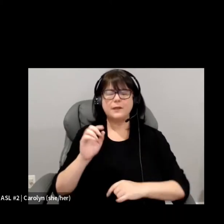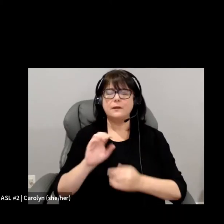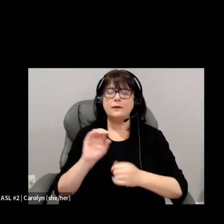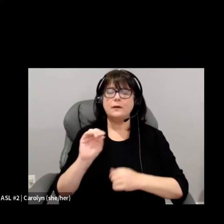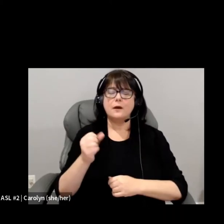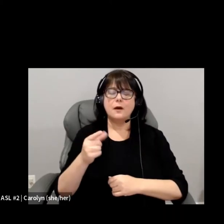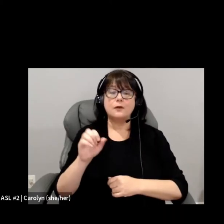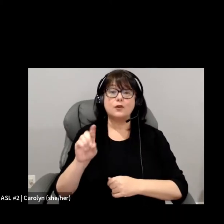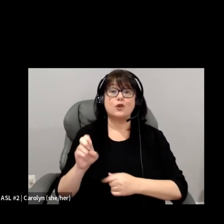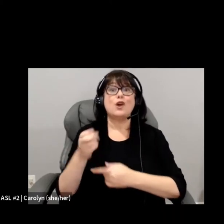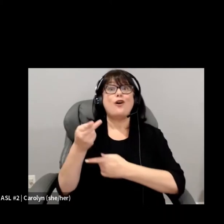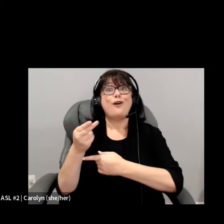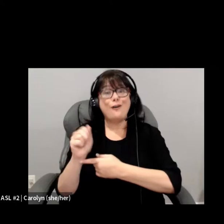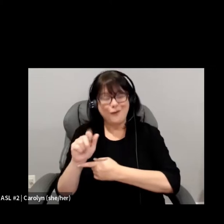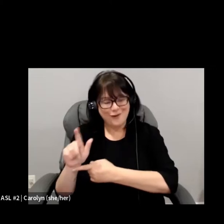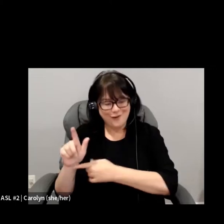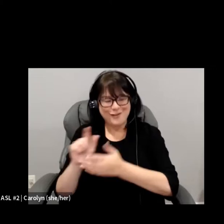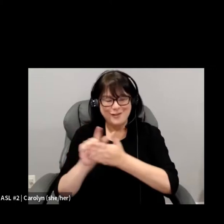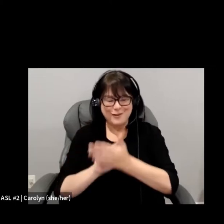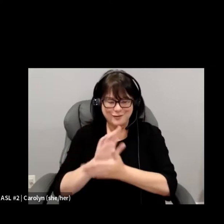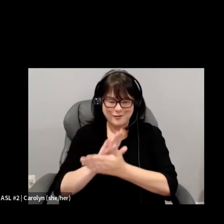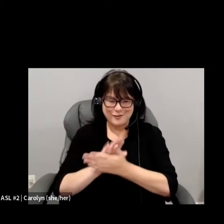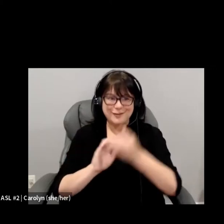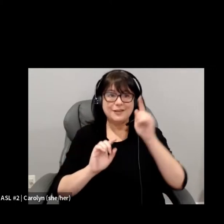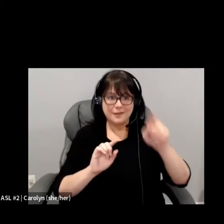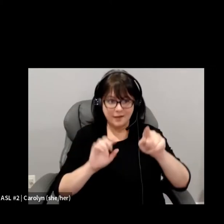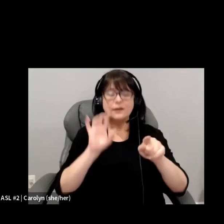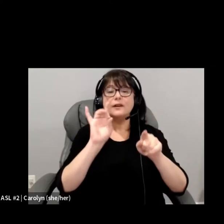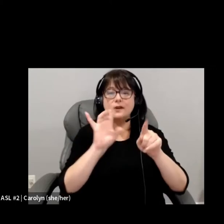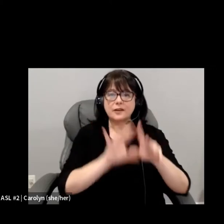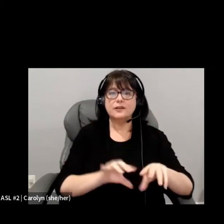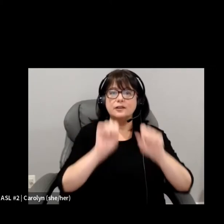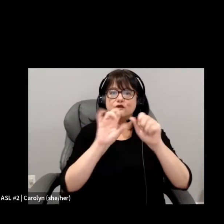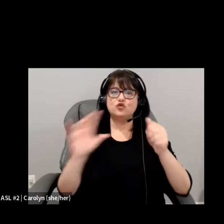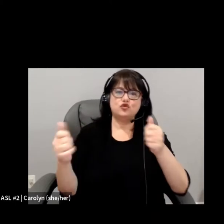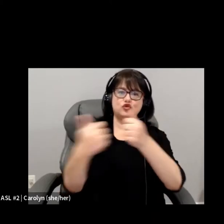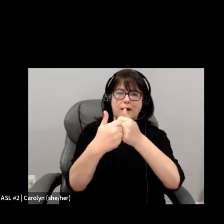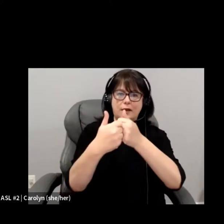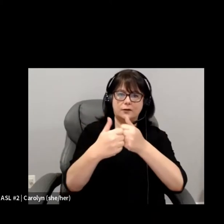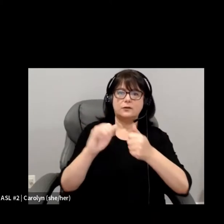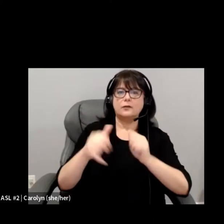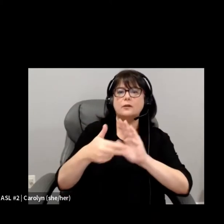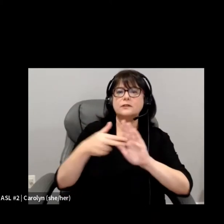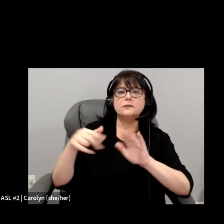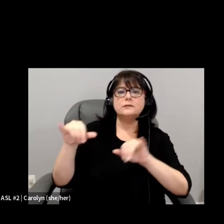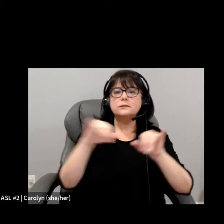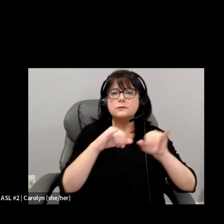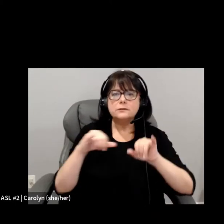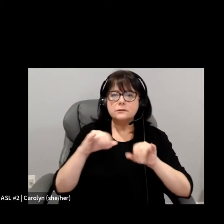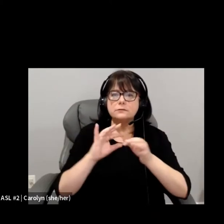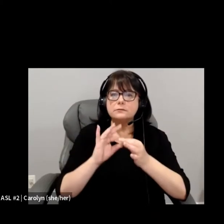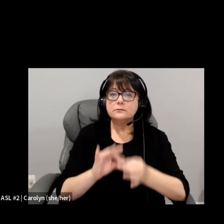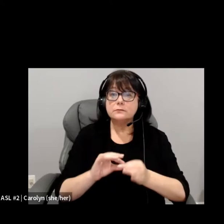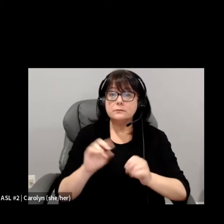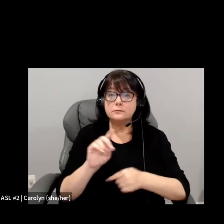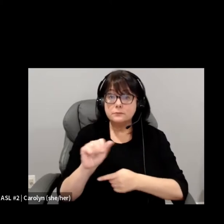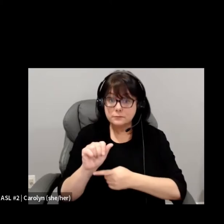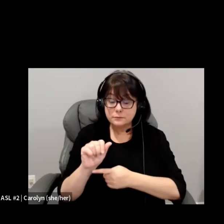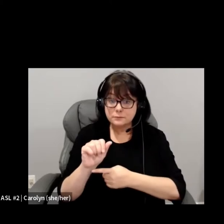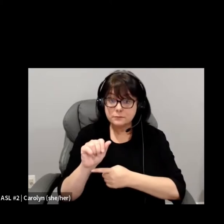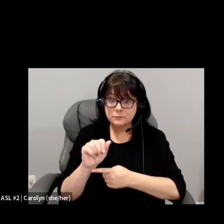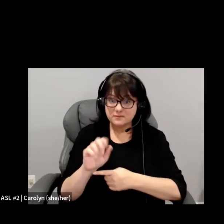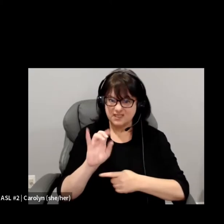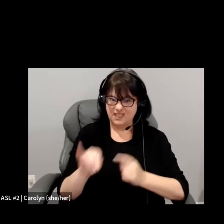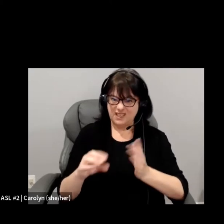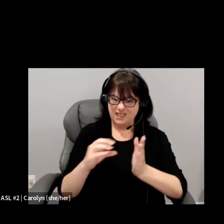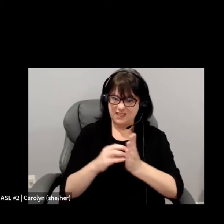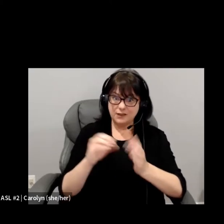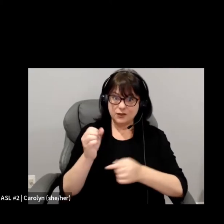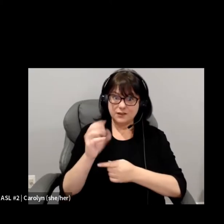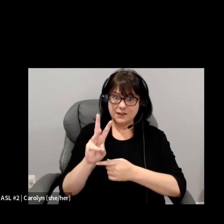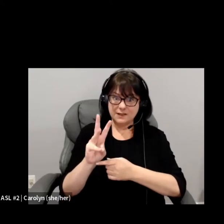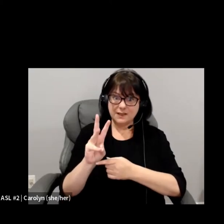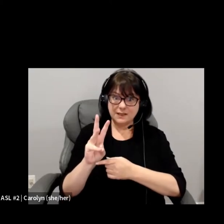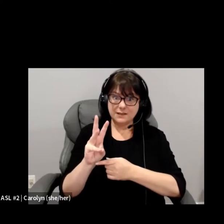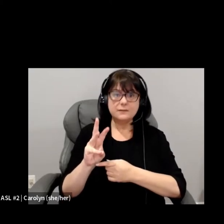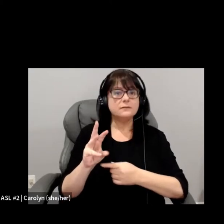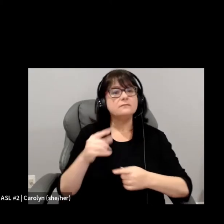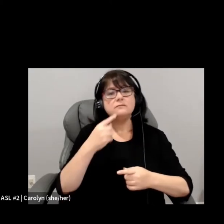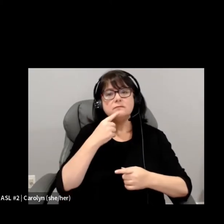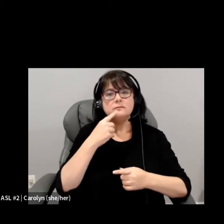WHEN THEY RESTRICTED SECTION 16 EXEMPTION TO A VERY NARROW INTERPRETATION, AND THAT